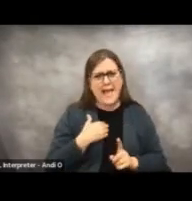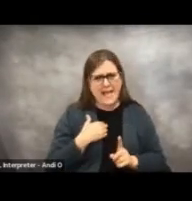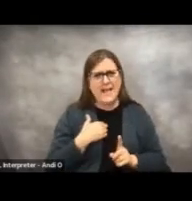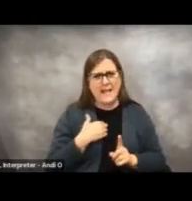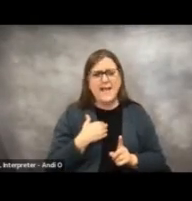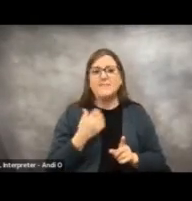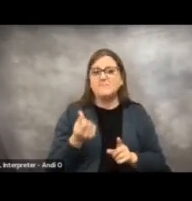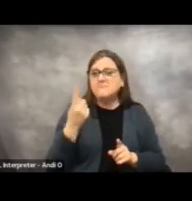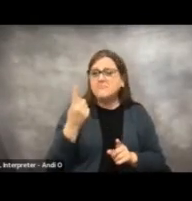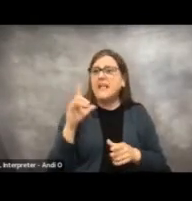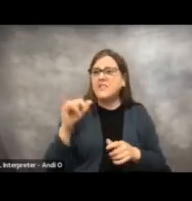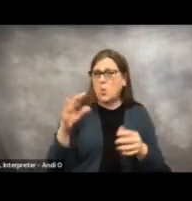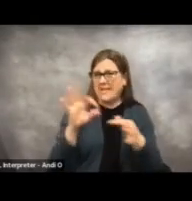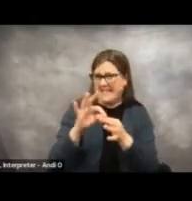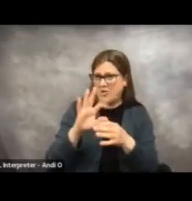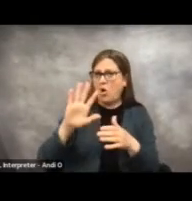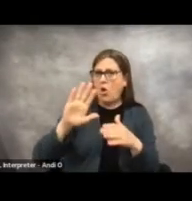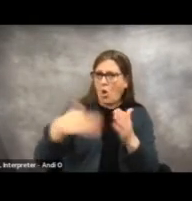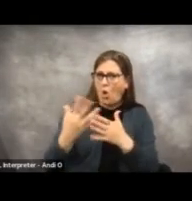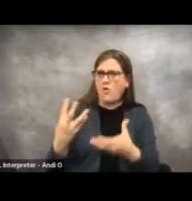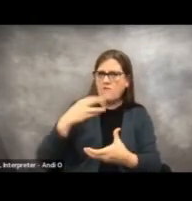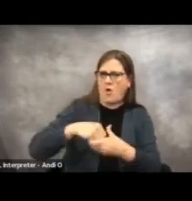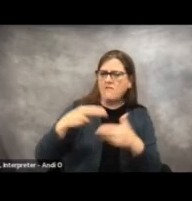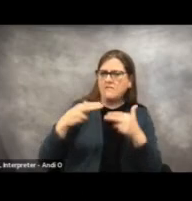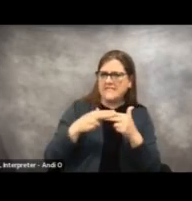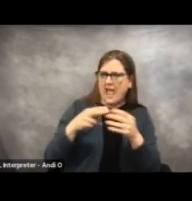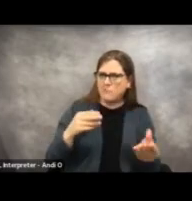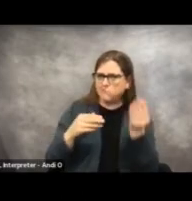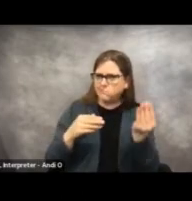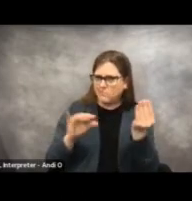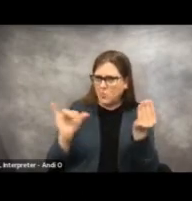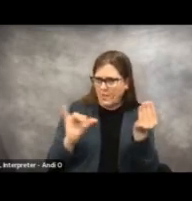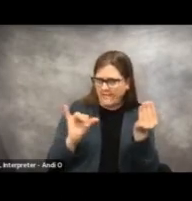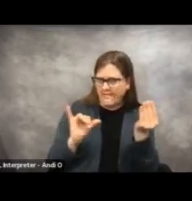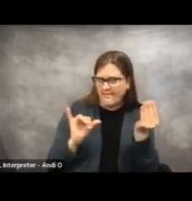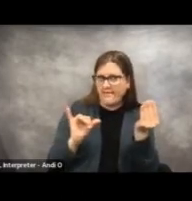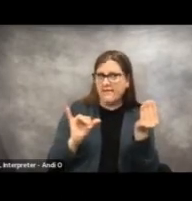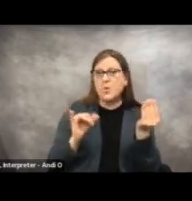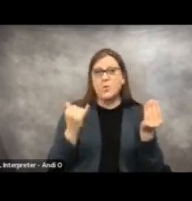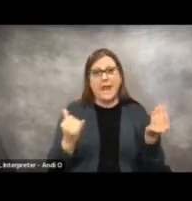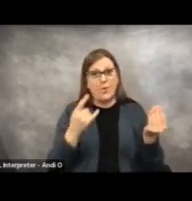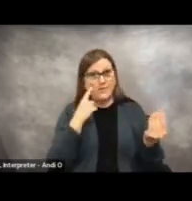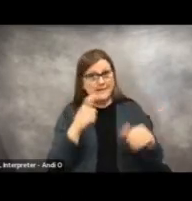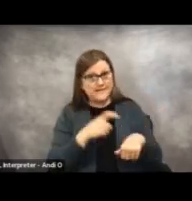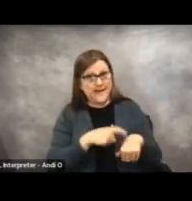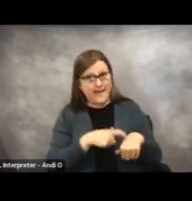slide deck as well. Next Slide. And I think this gives us an opportunity to turn it back over